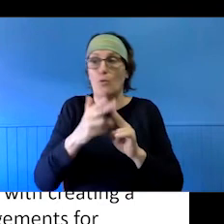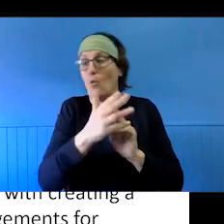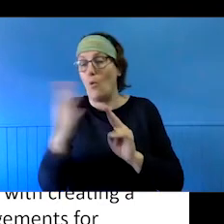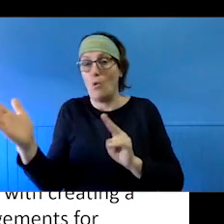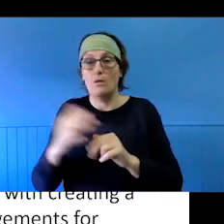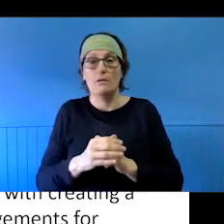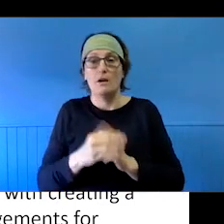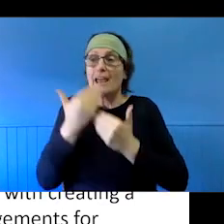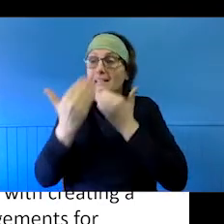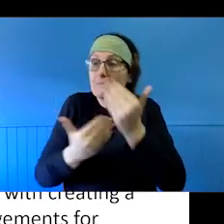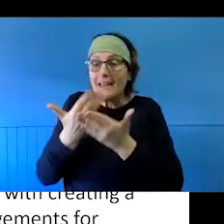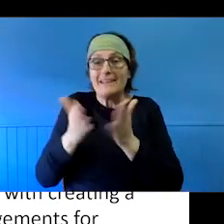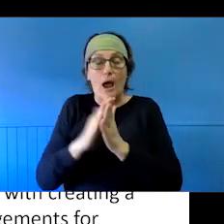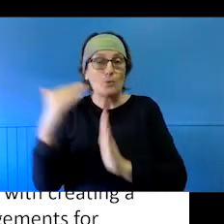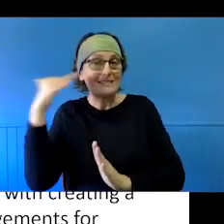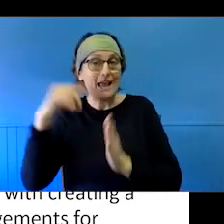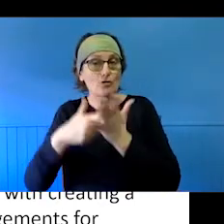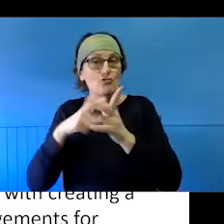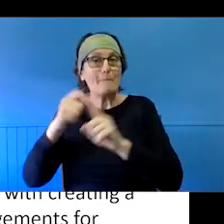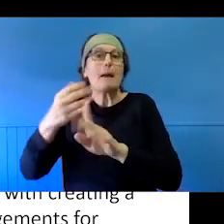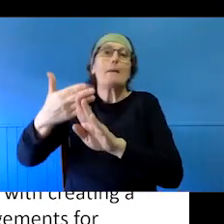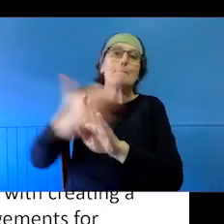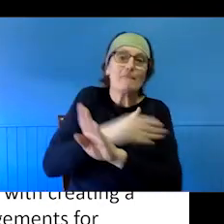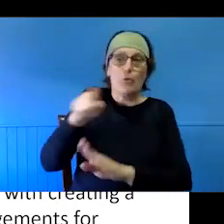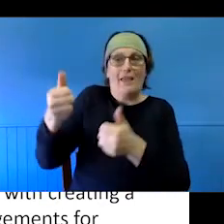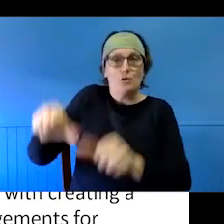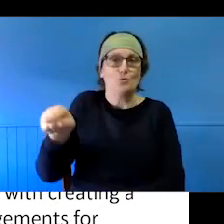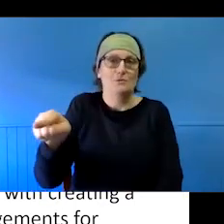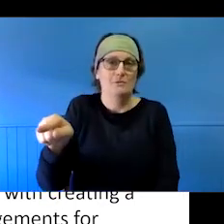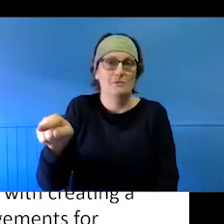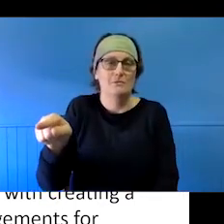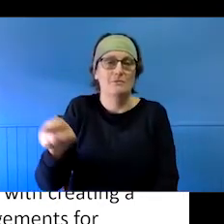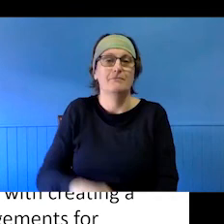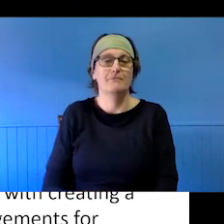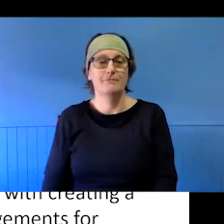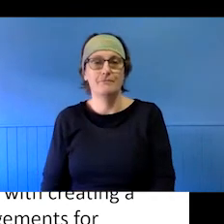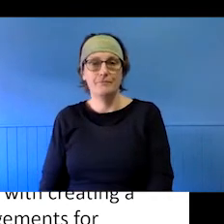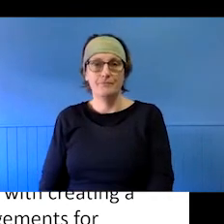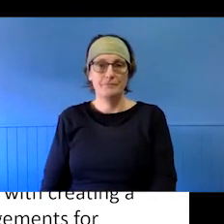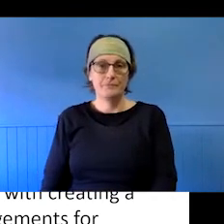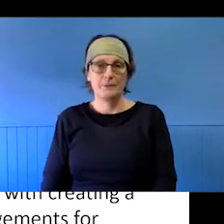of Sound Trap before they had to use it for their final project. As we